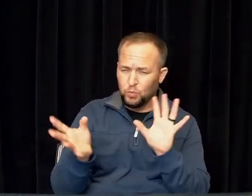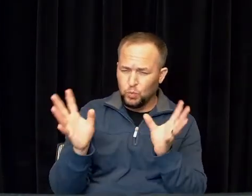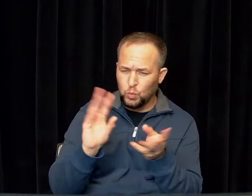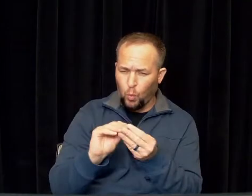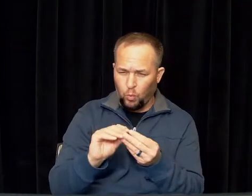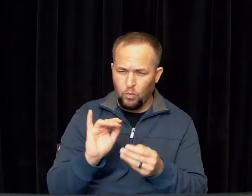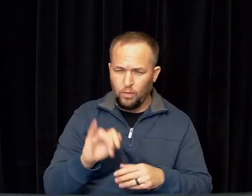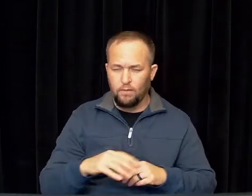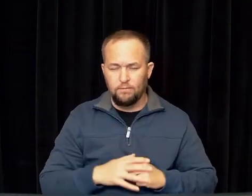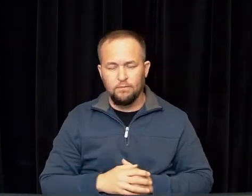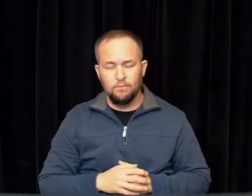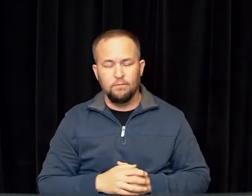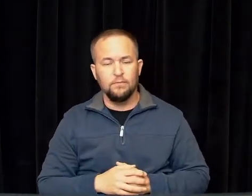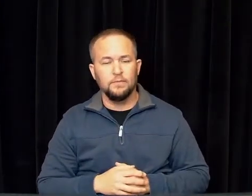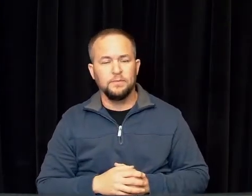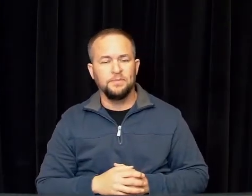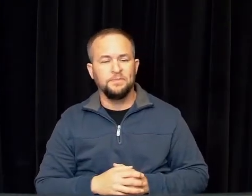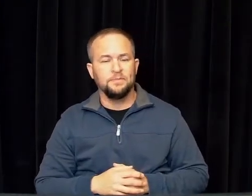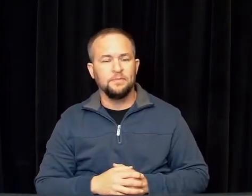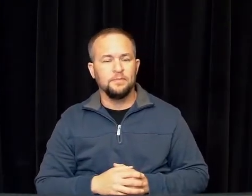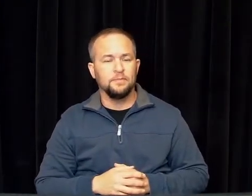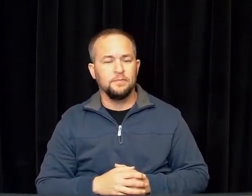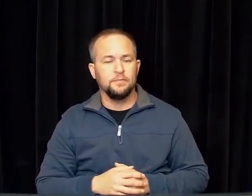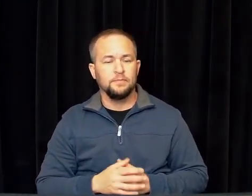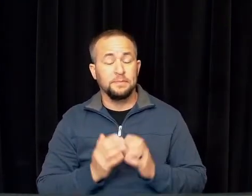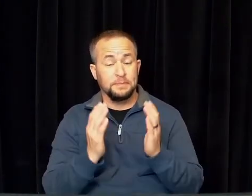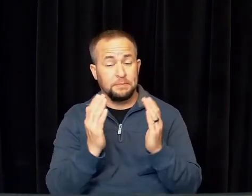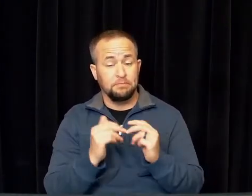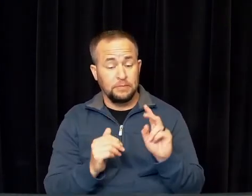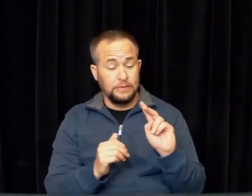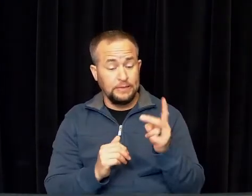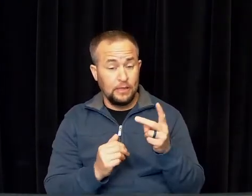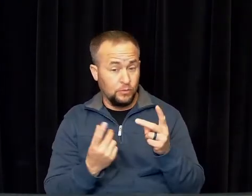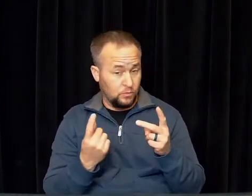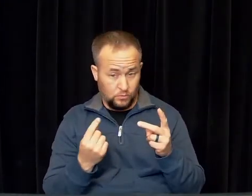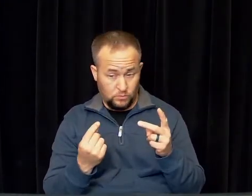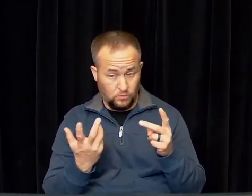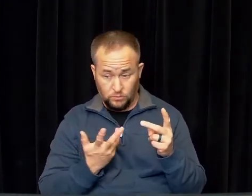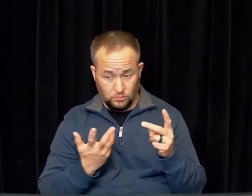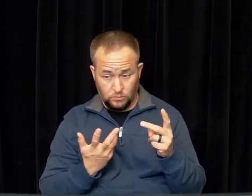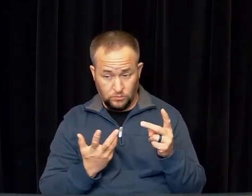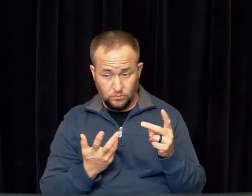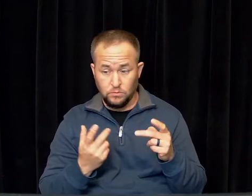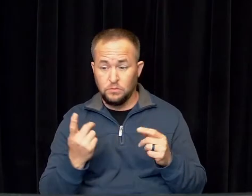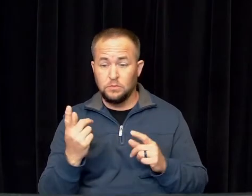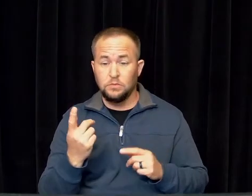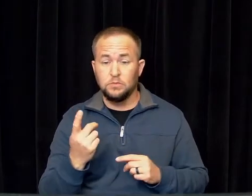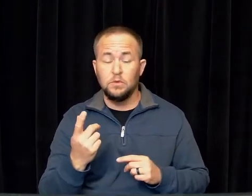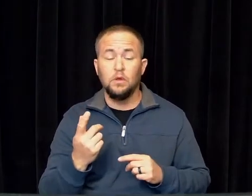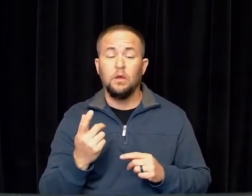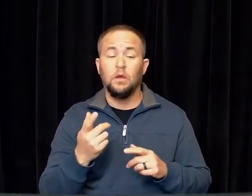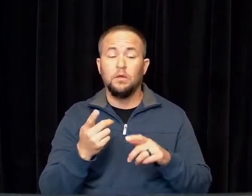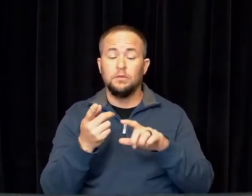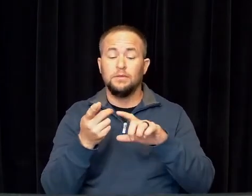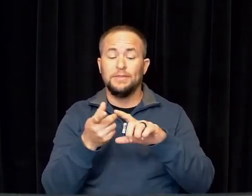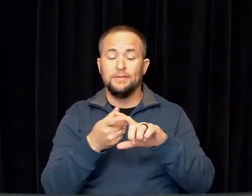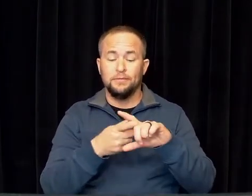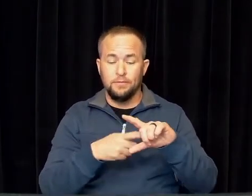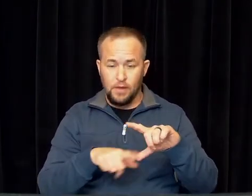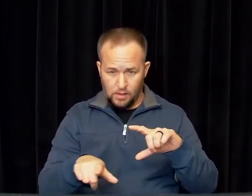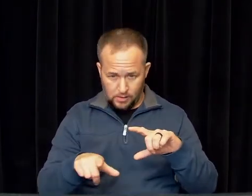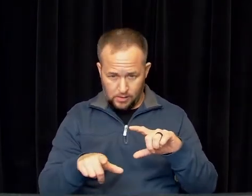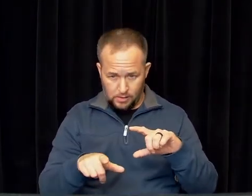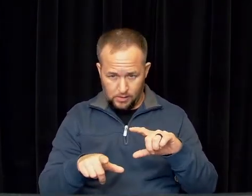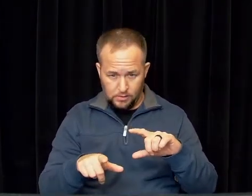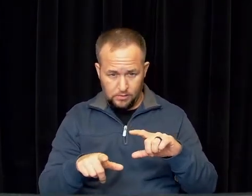that into parentheses as well. And then, the second thing that we are going to do there is to divide